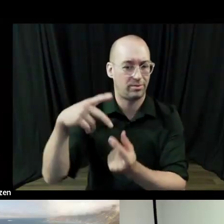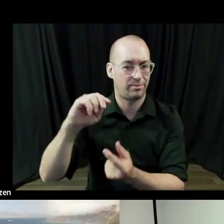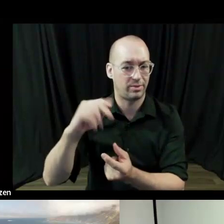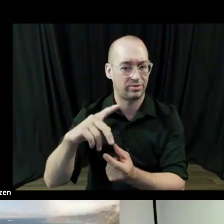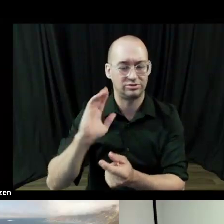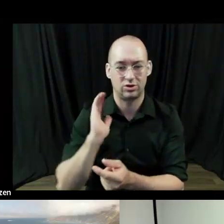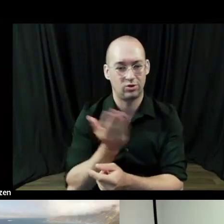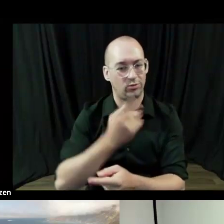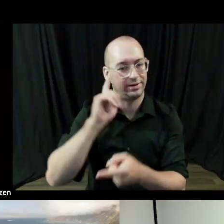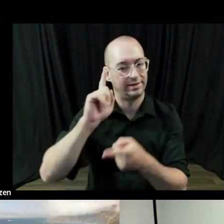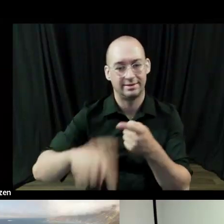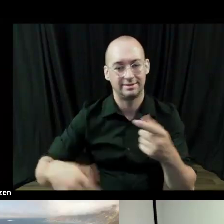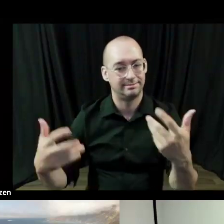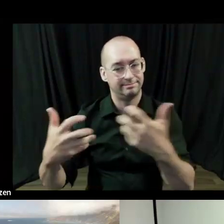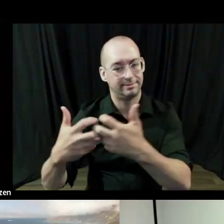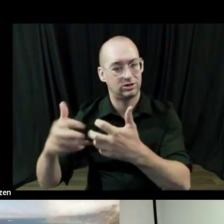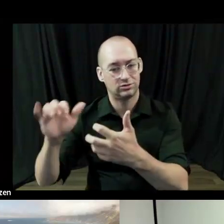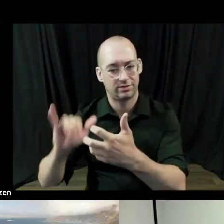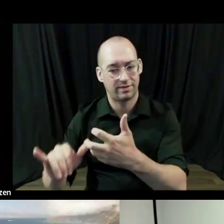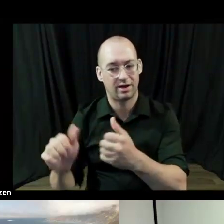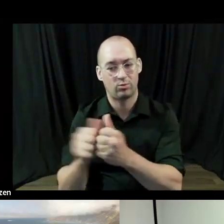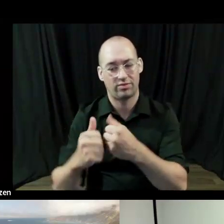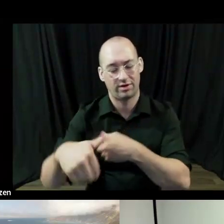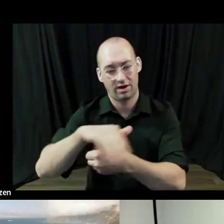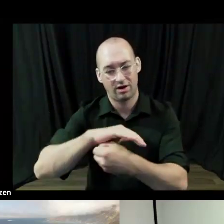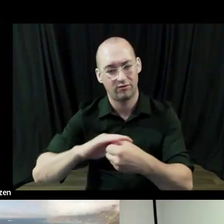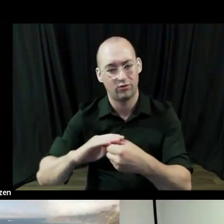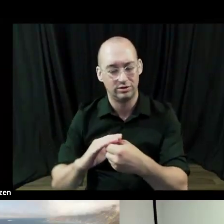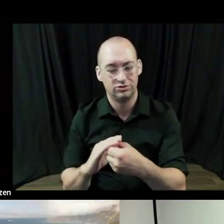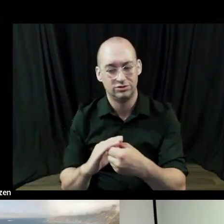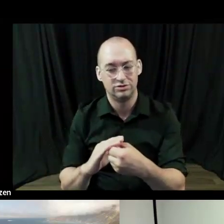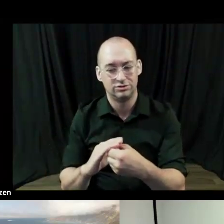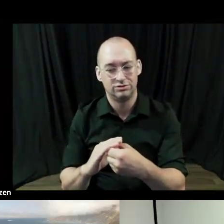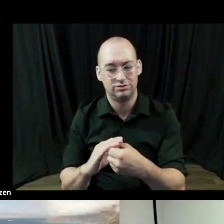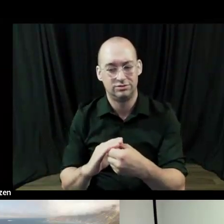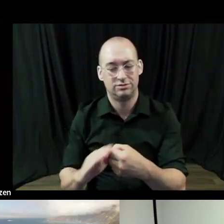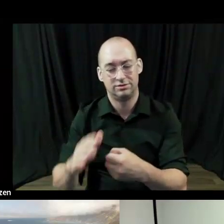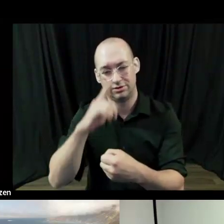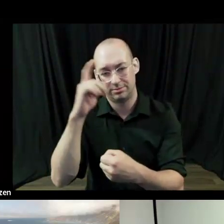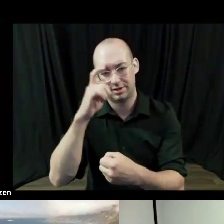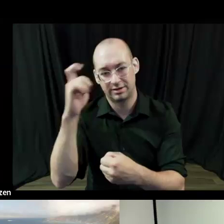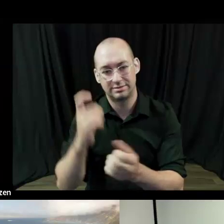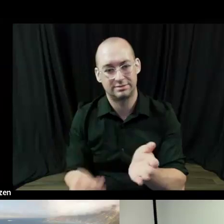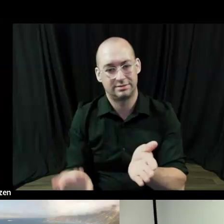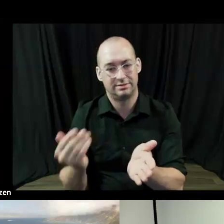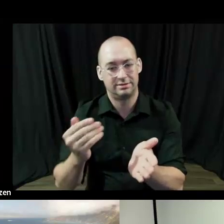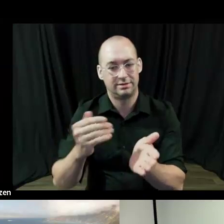that population in regard to the coverage that we'd be covering because again, we're confined